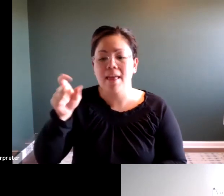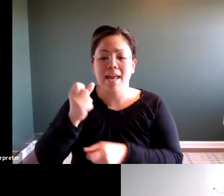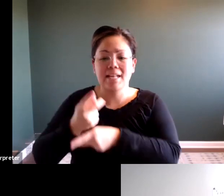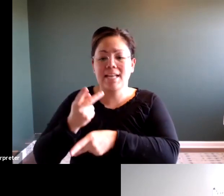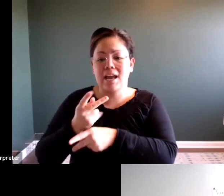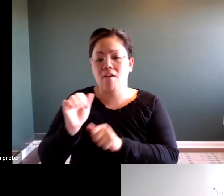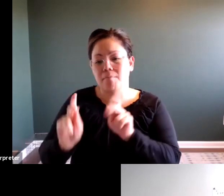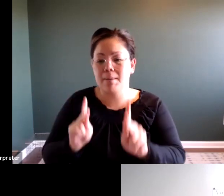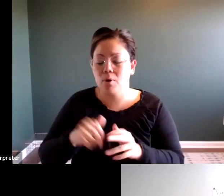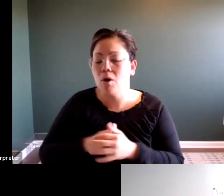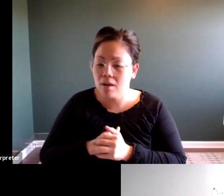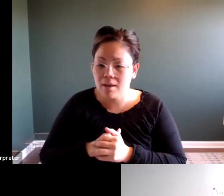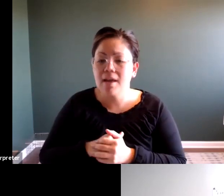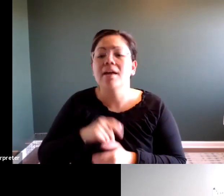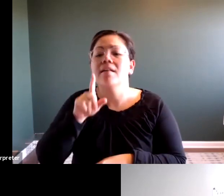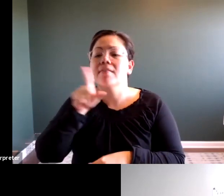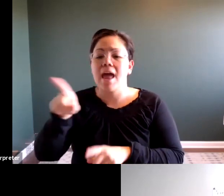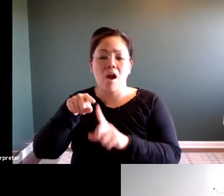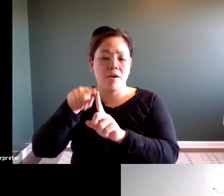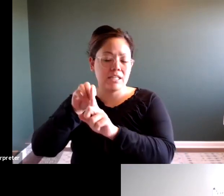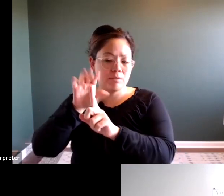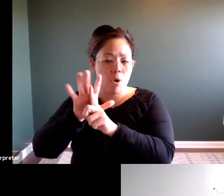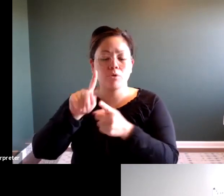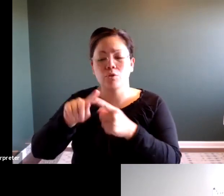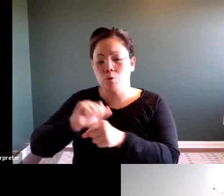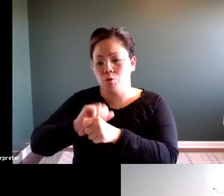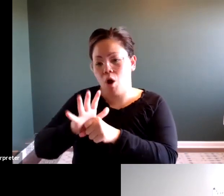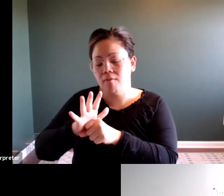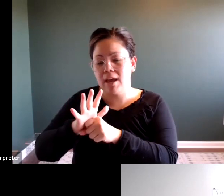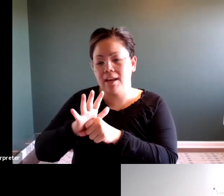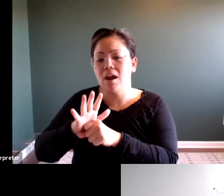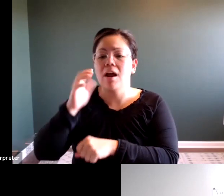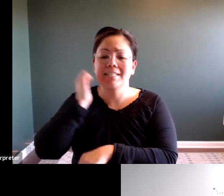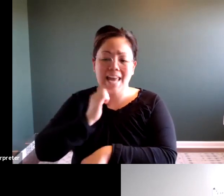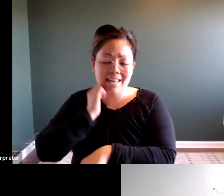Additionally, they're exposed to COVID-19 on a daily basis. So we need to make sure that we protect them